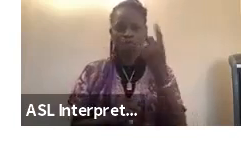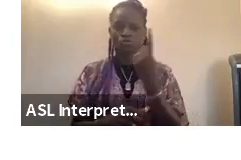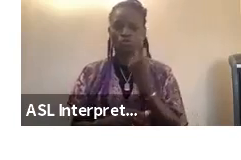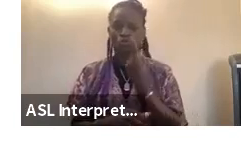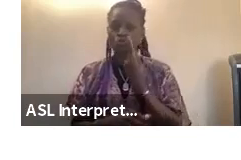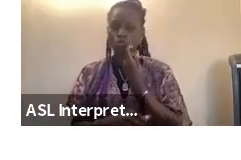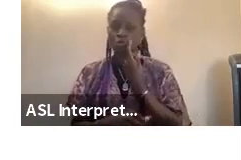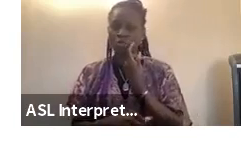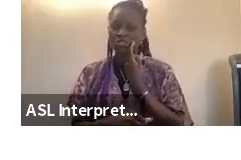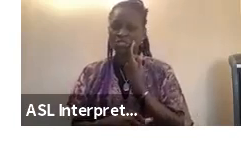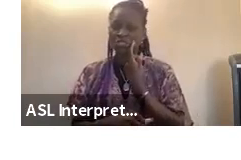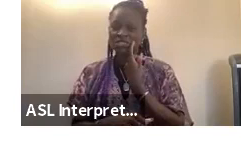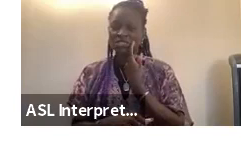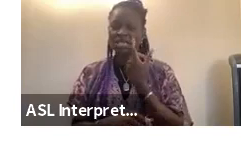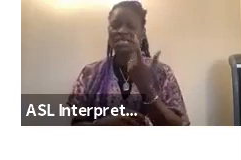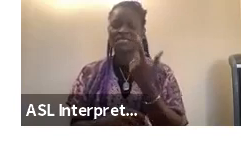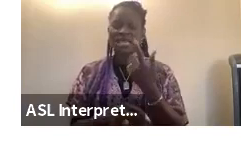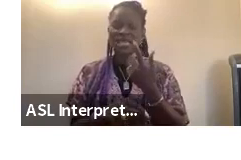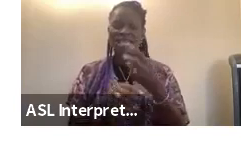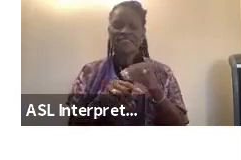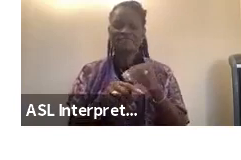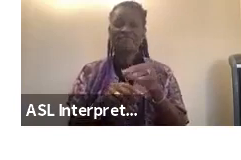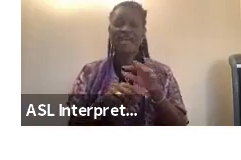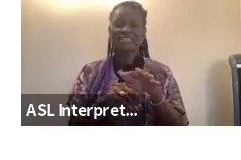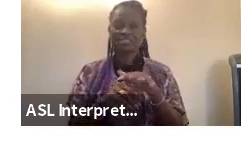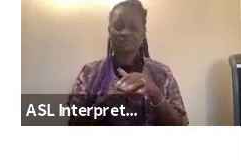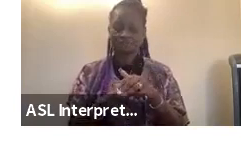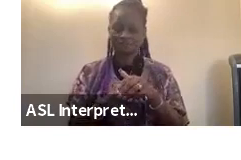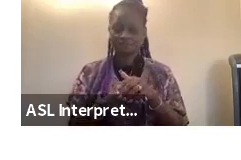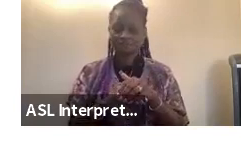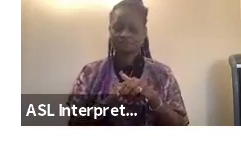source of infection that we're seeing among our cases,